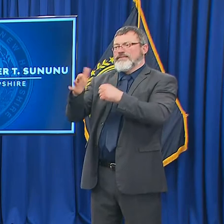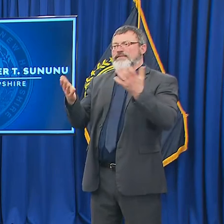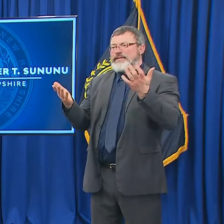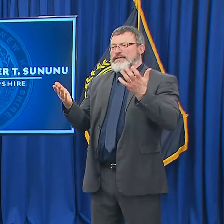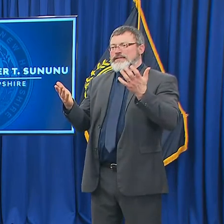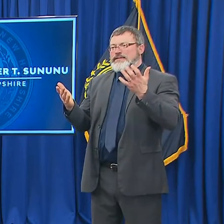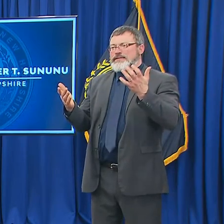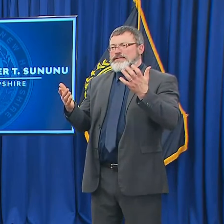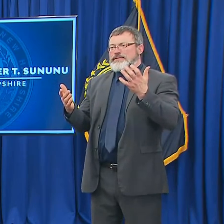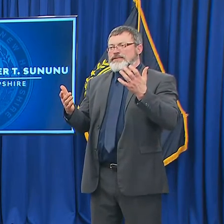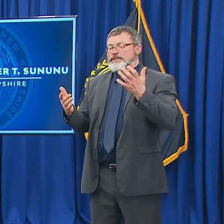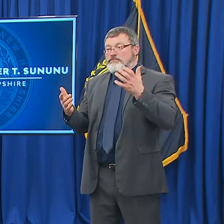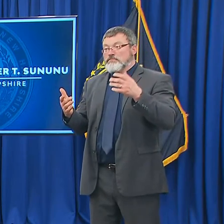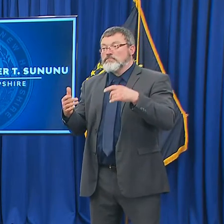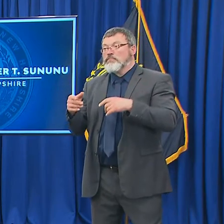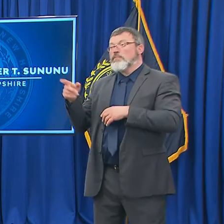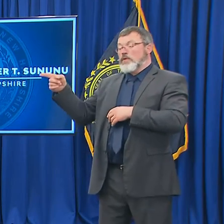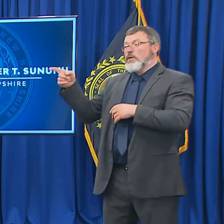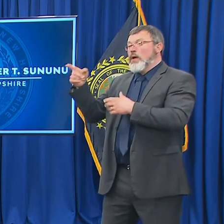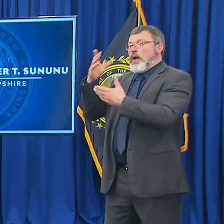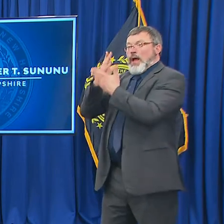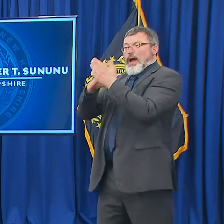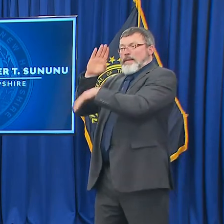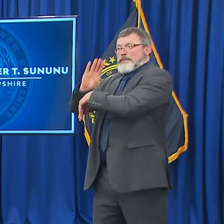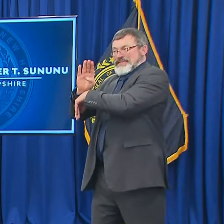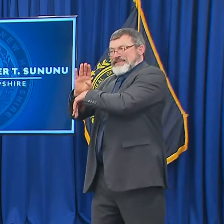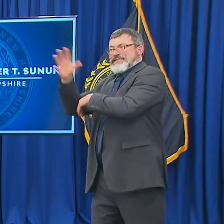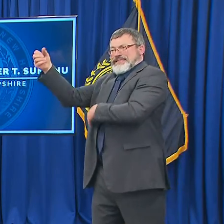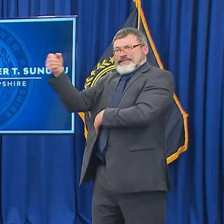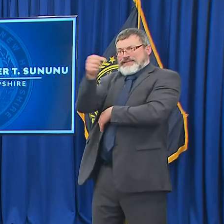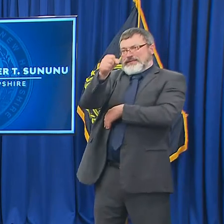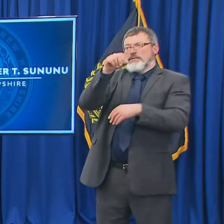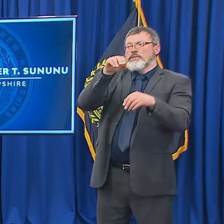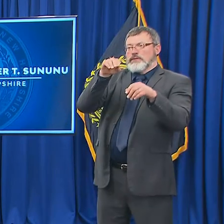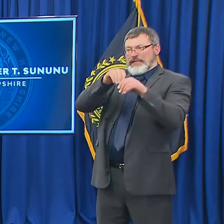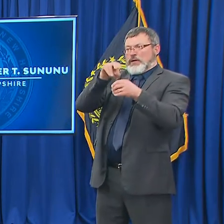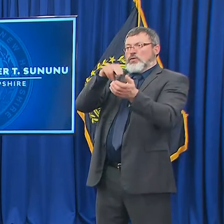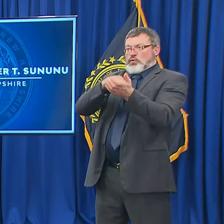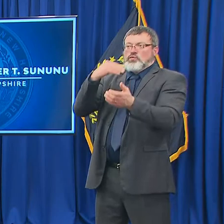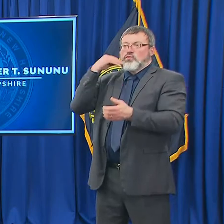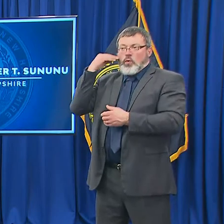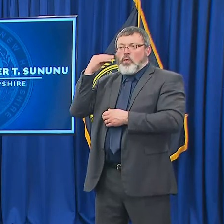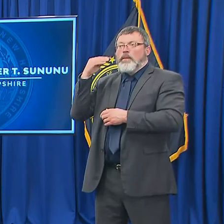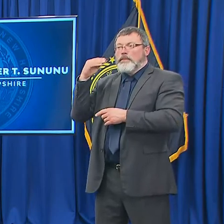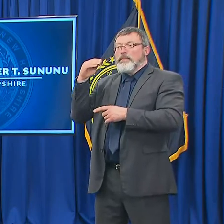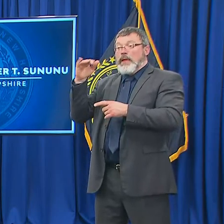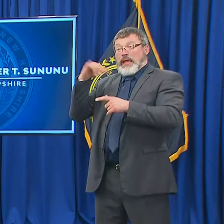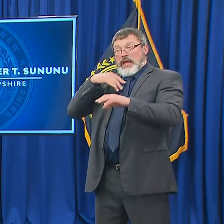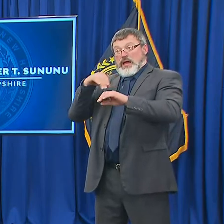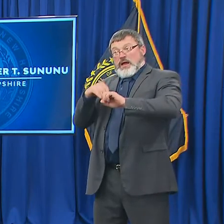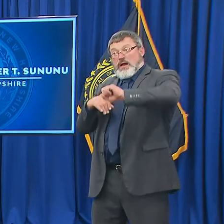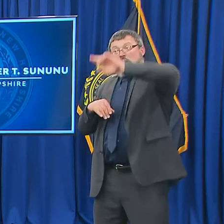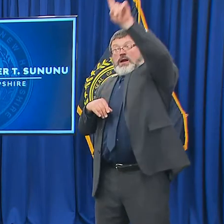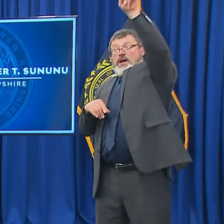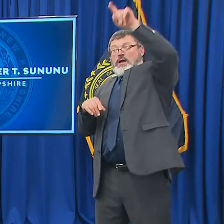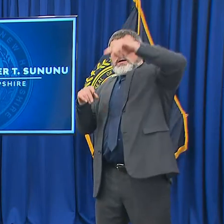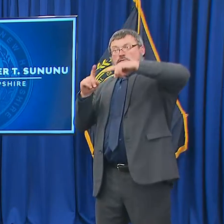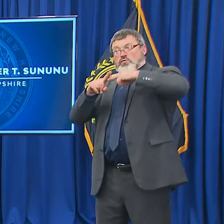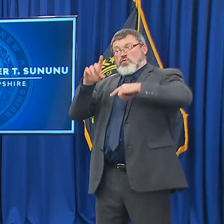mode in in the spring, we had about 10 facilities with critical staffing. And we were sending some of our contract staff,